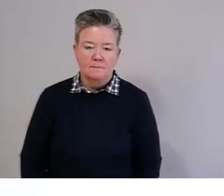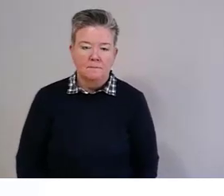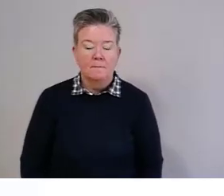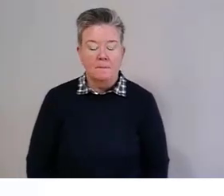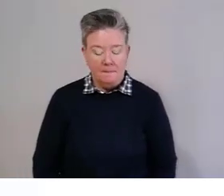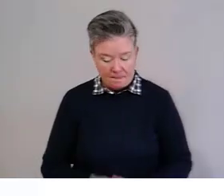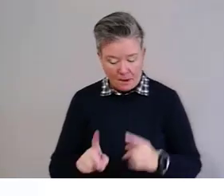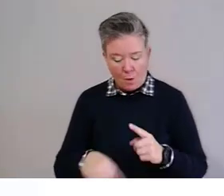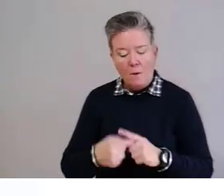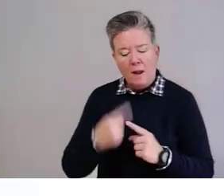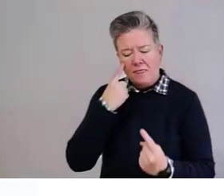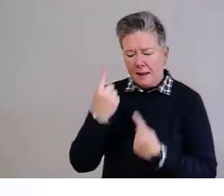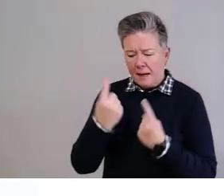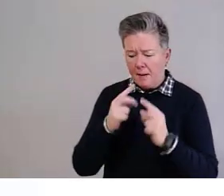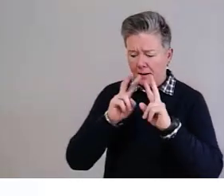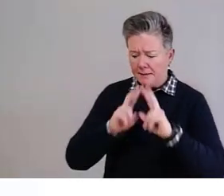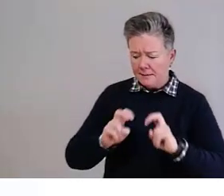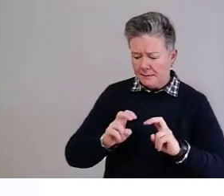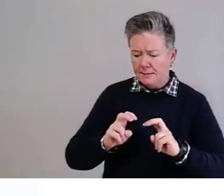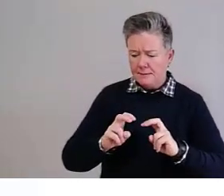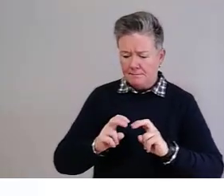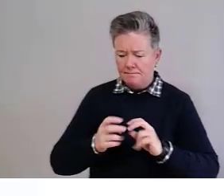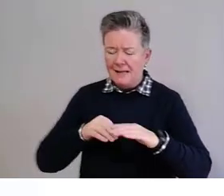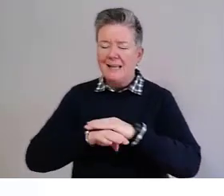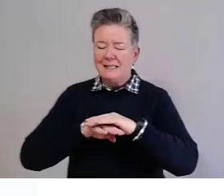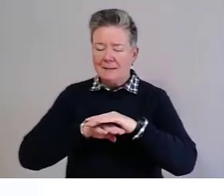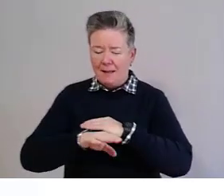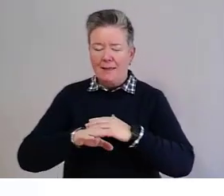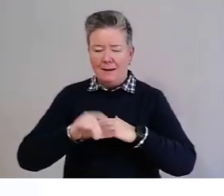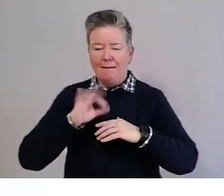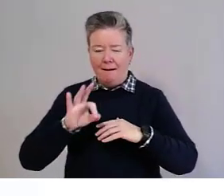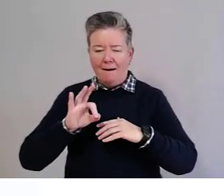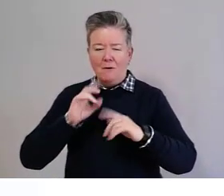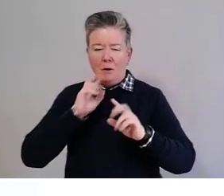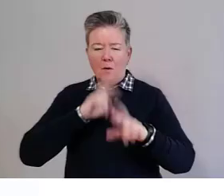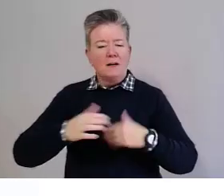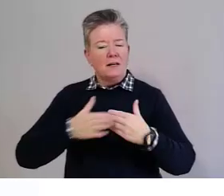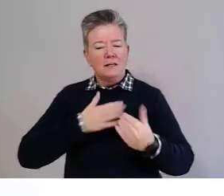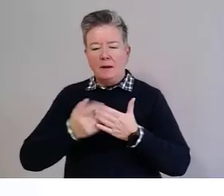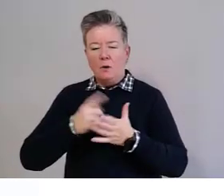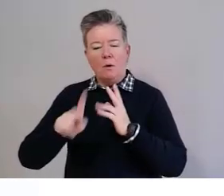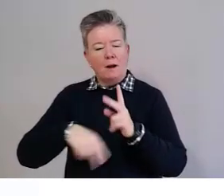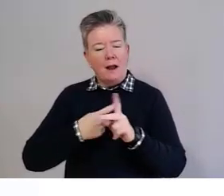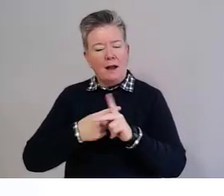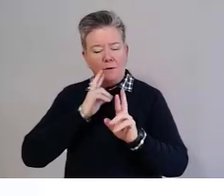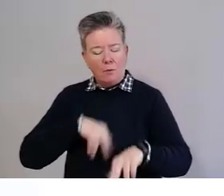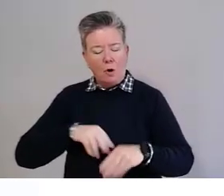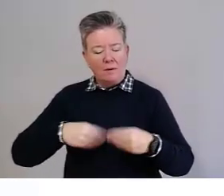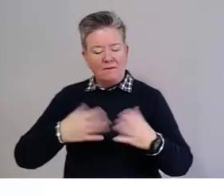When we think about accessibility of our reports, regardless of what type of report, providers should keep in mind